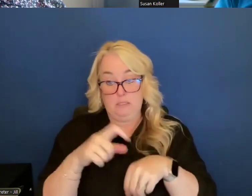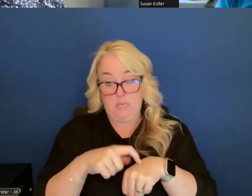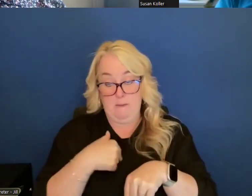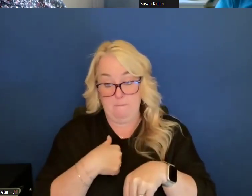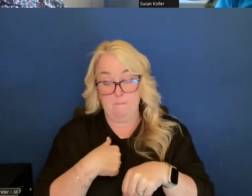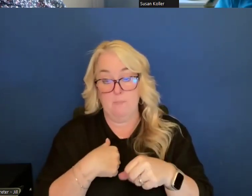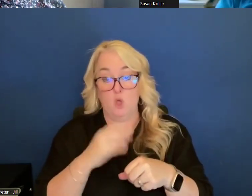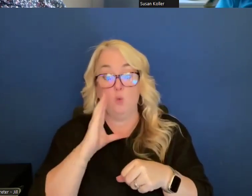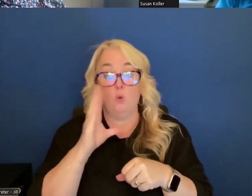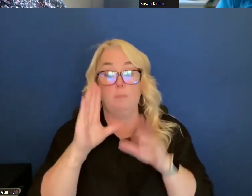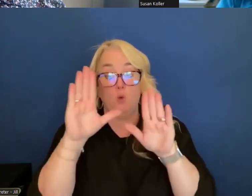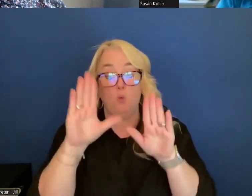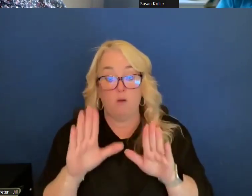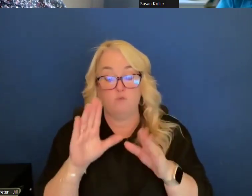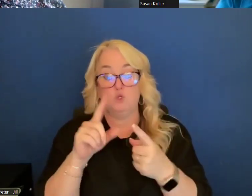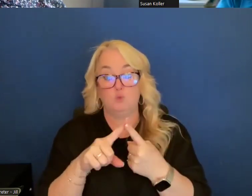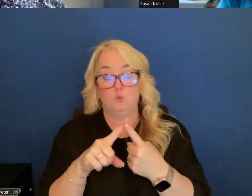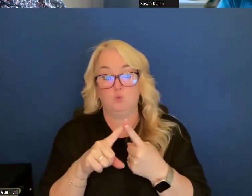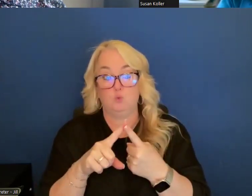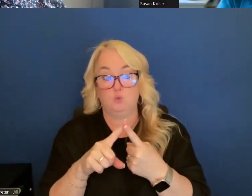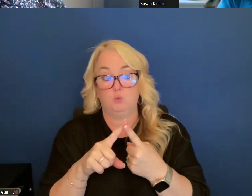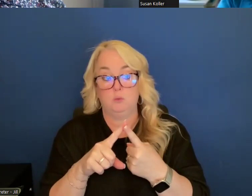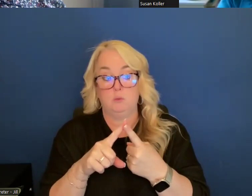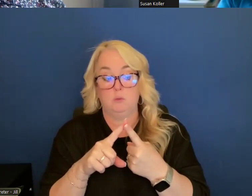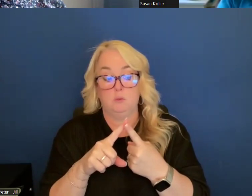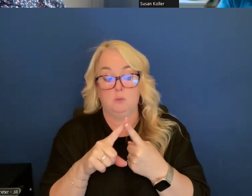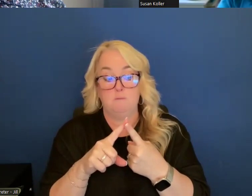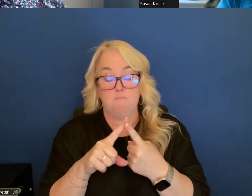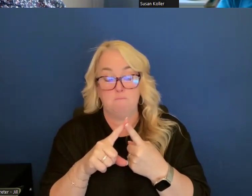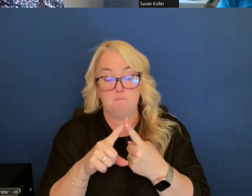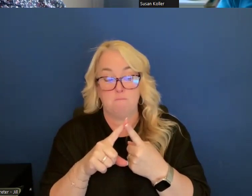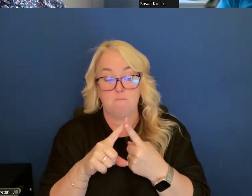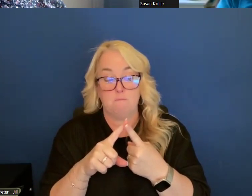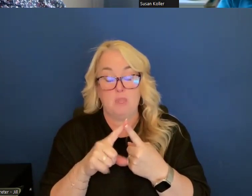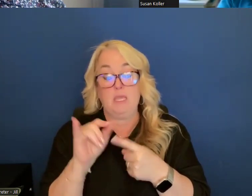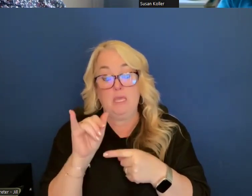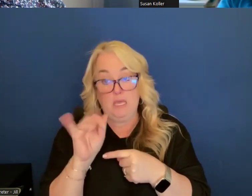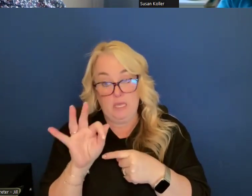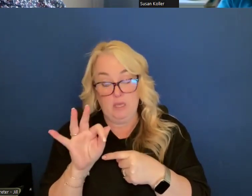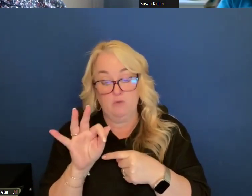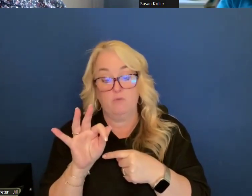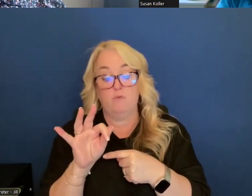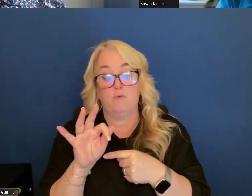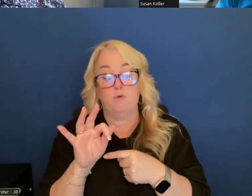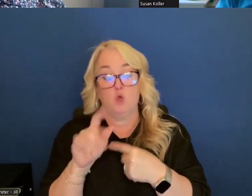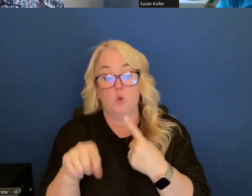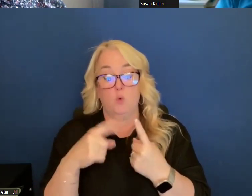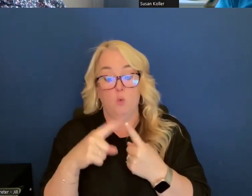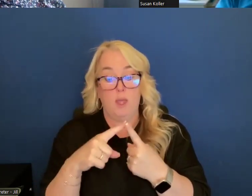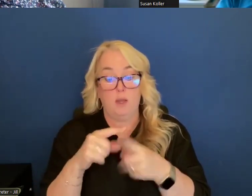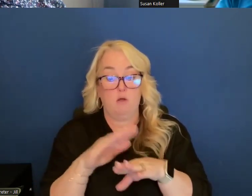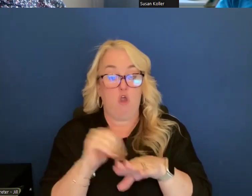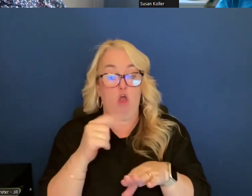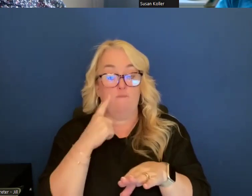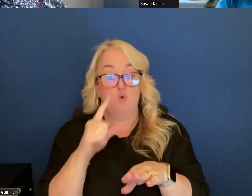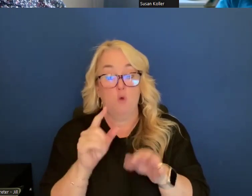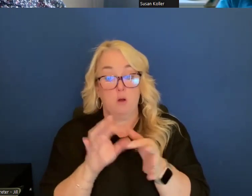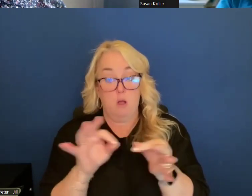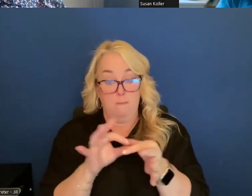wonderful if, when there was a call for comments―now they do